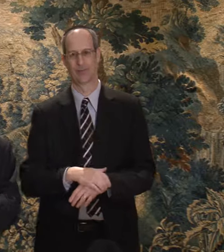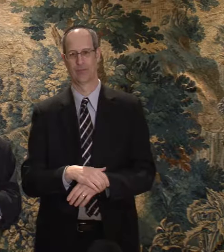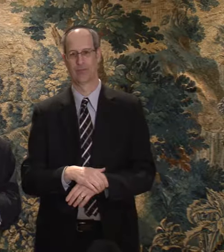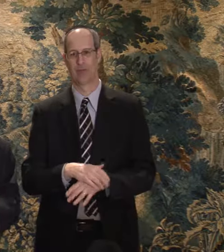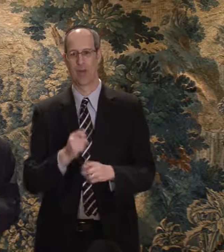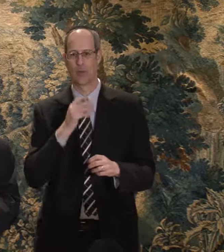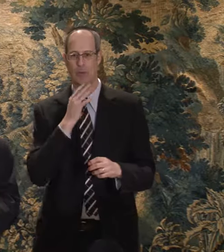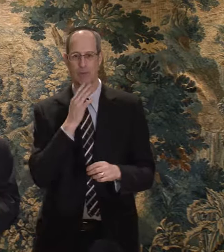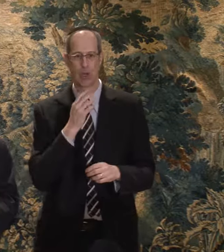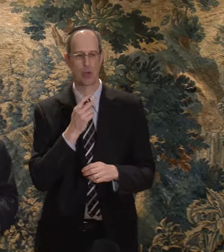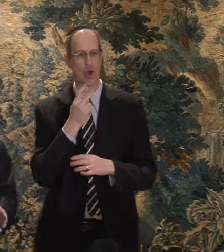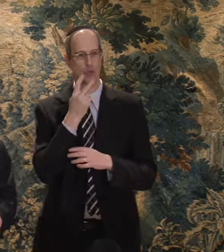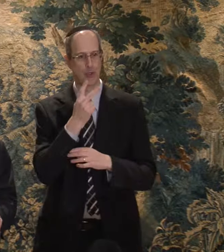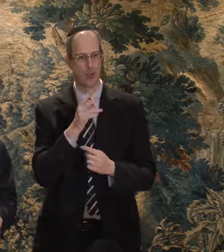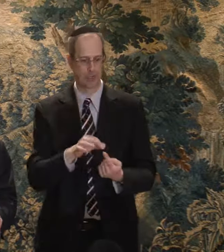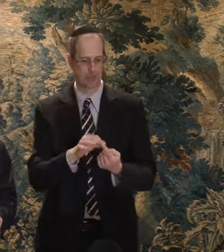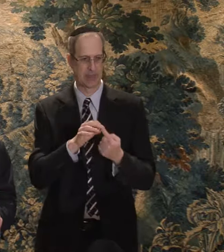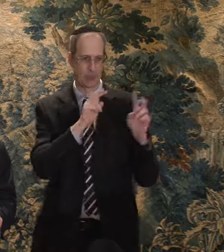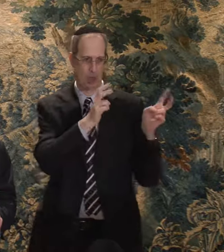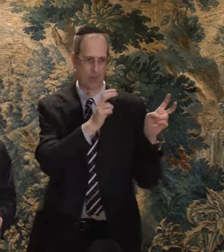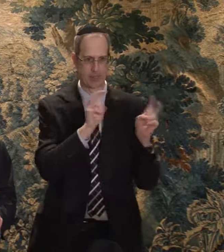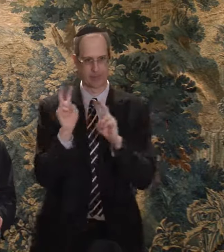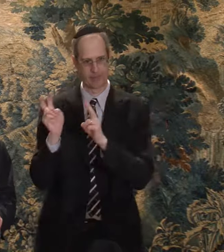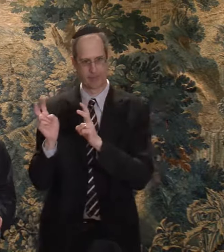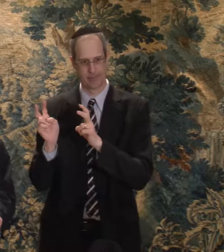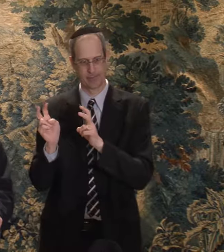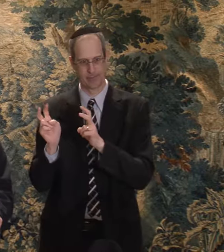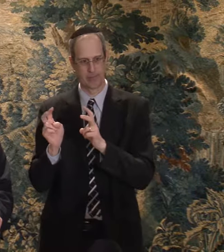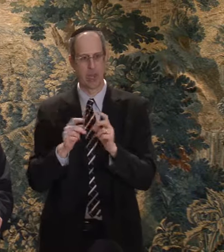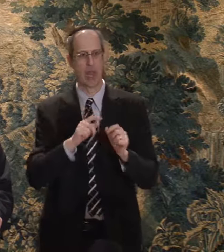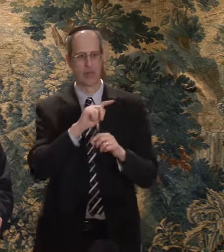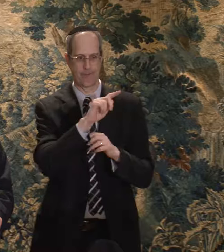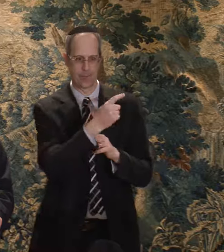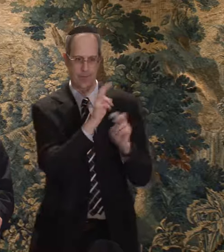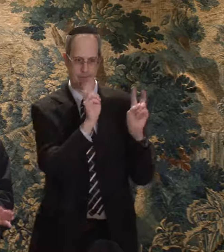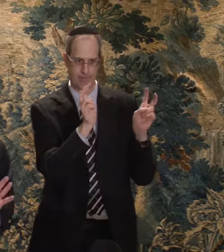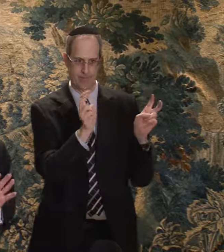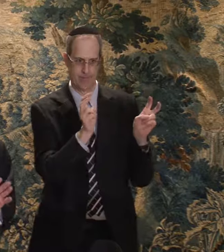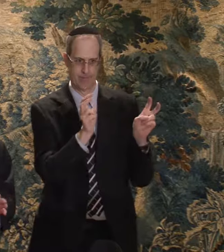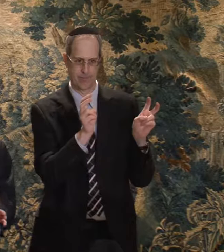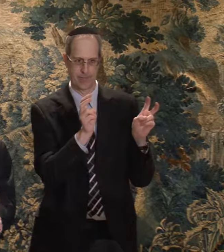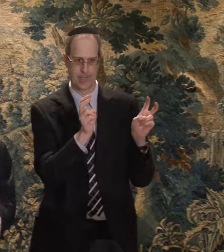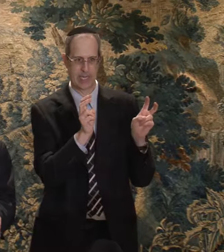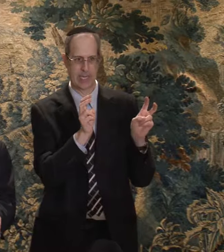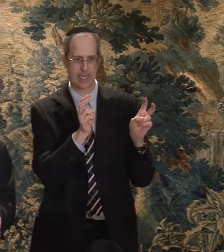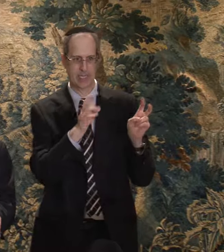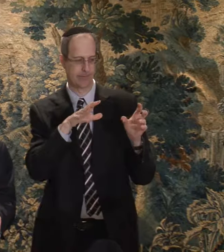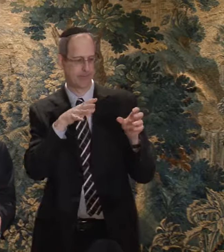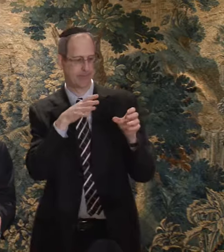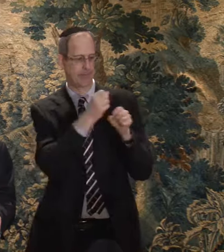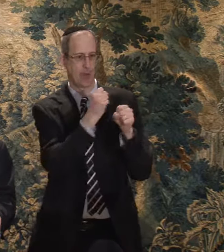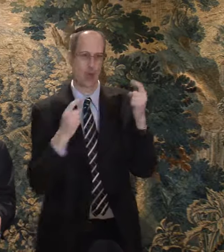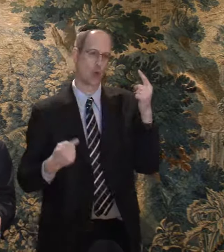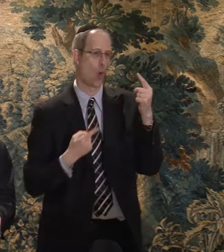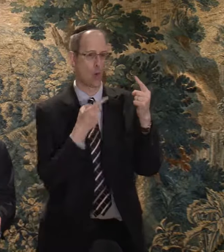talk about two specific topics the first topic is about achieving goals now when